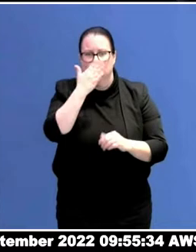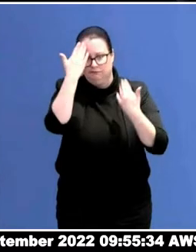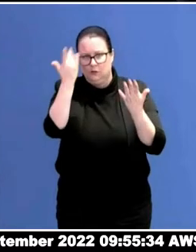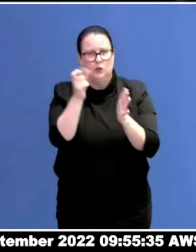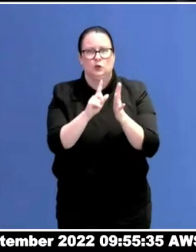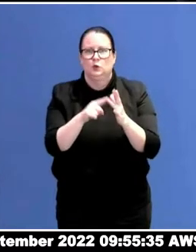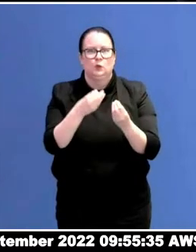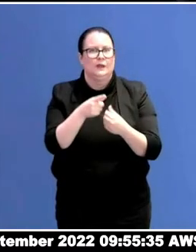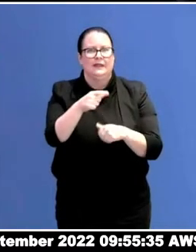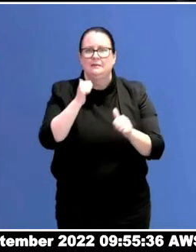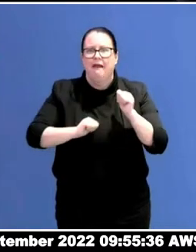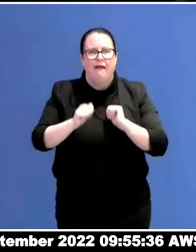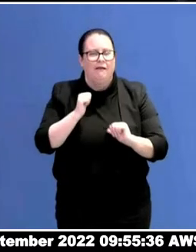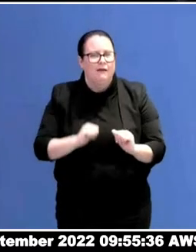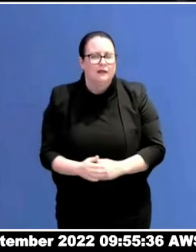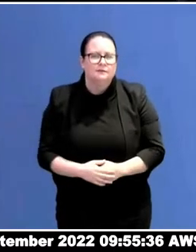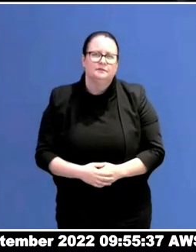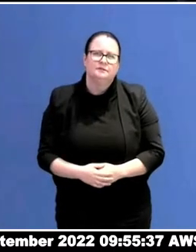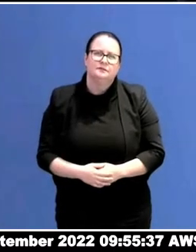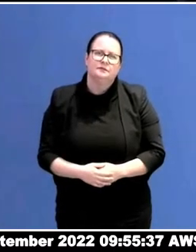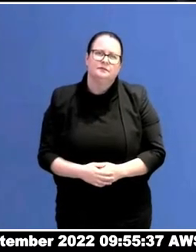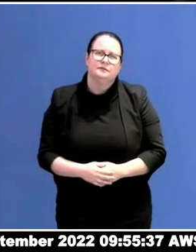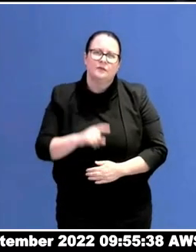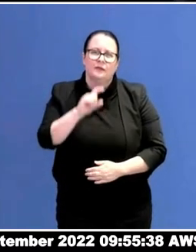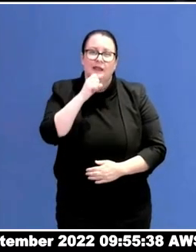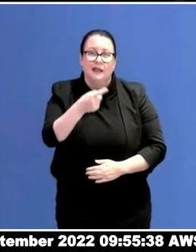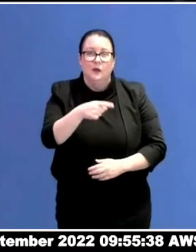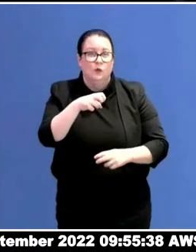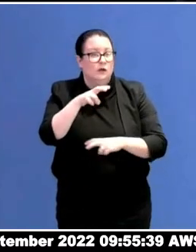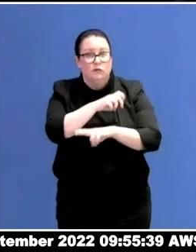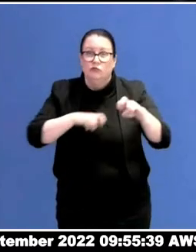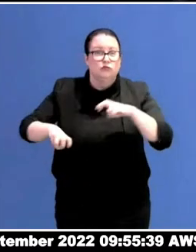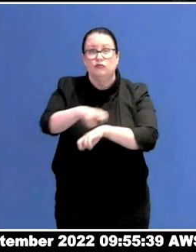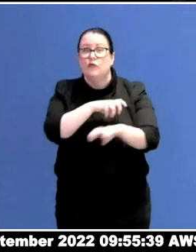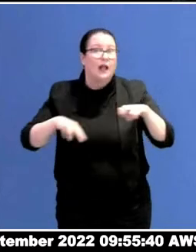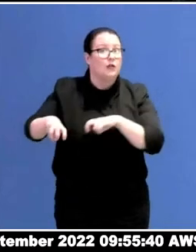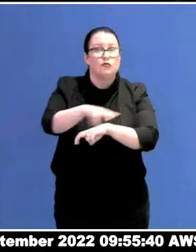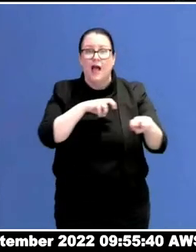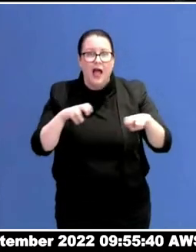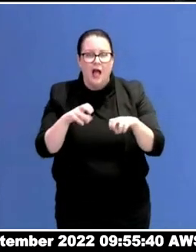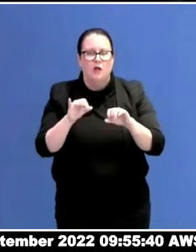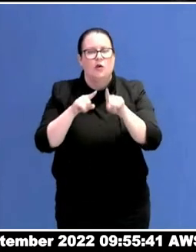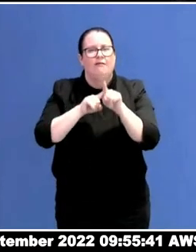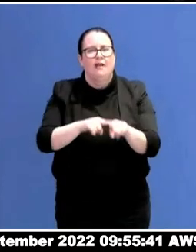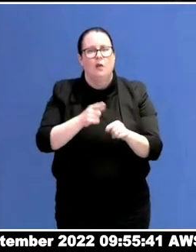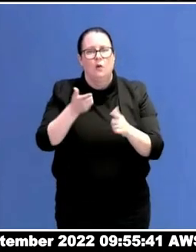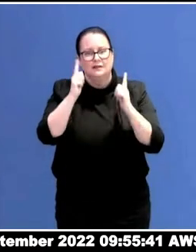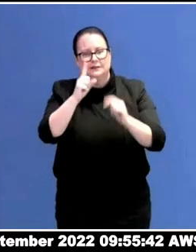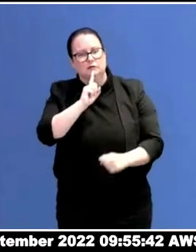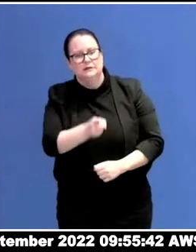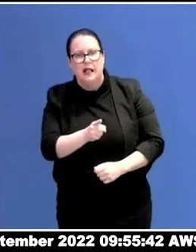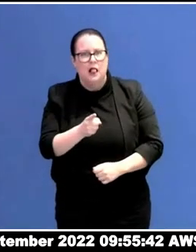He would also run around the school grounds and not do what was required of him and also